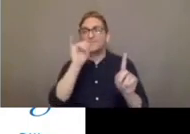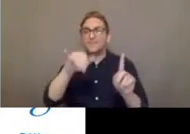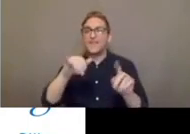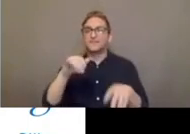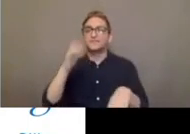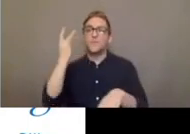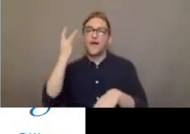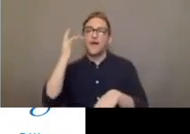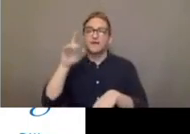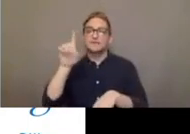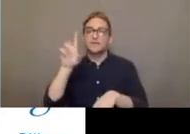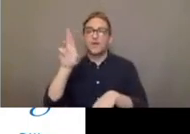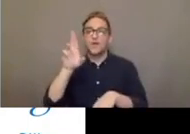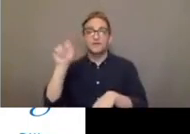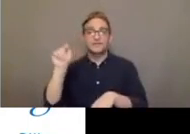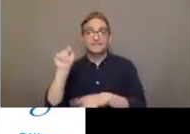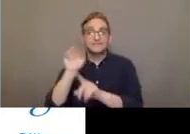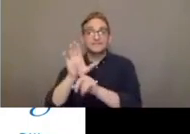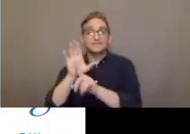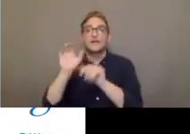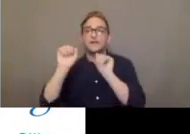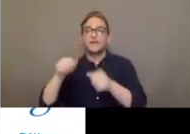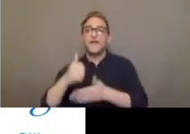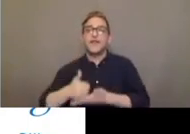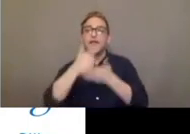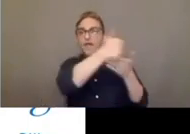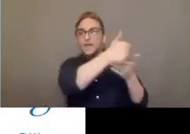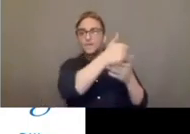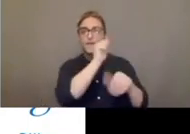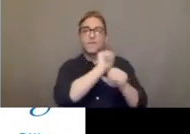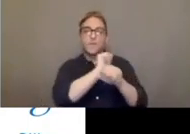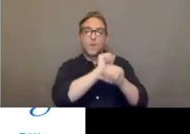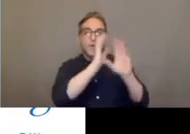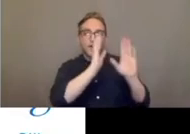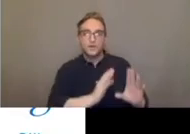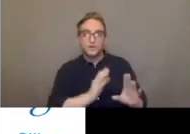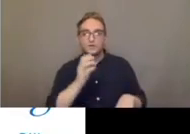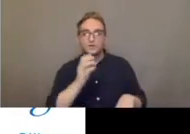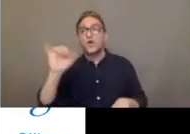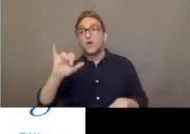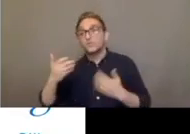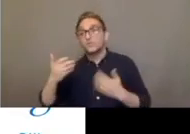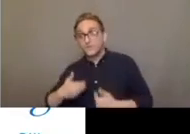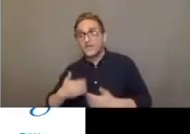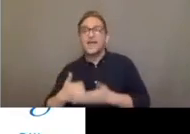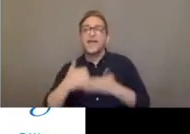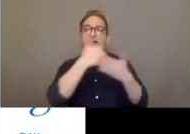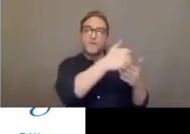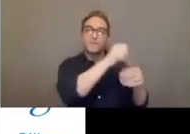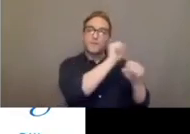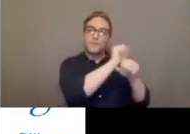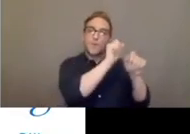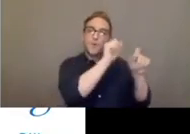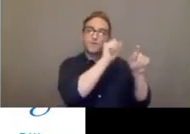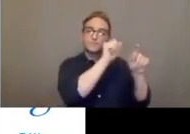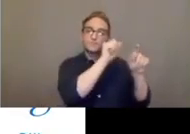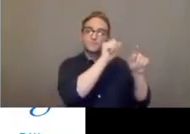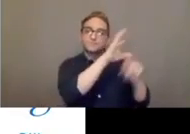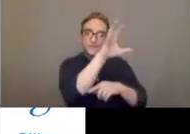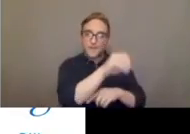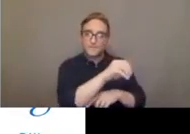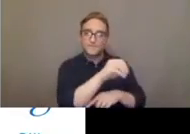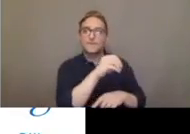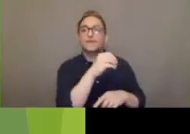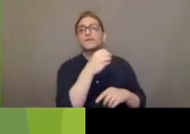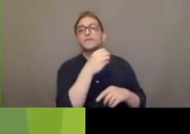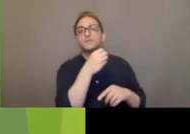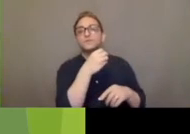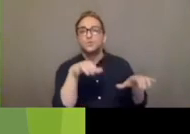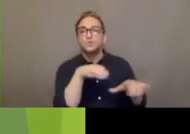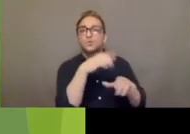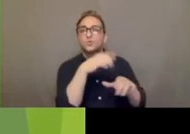like it that can help employers to do the right thing when they call for advice.